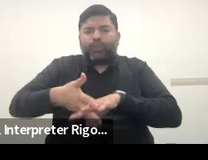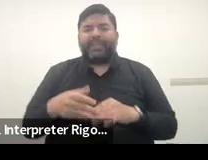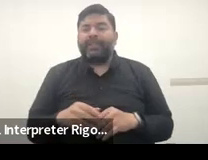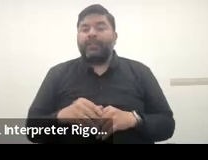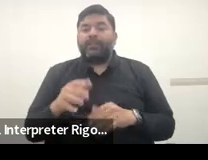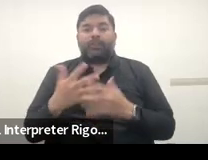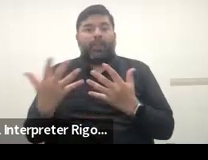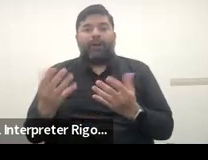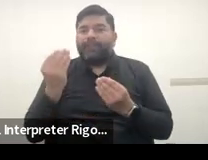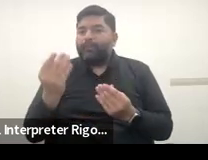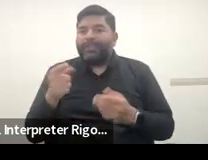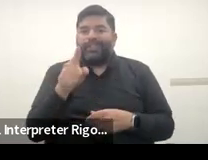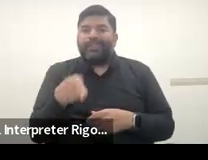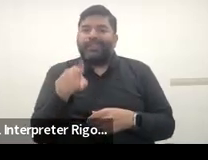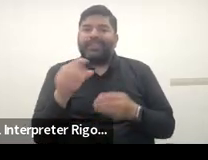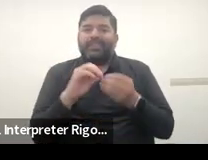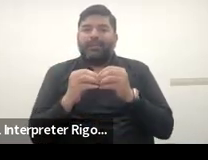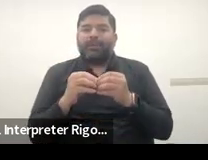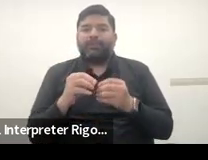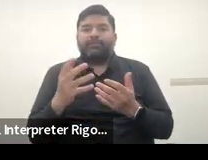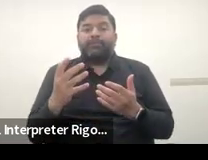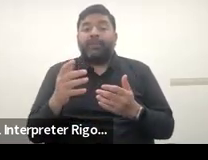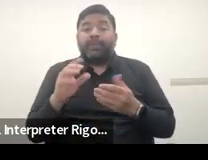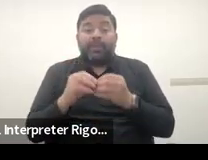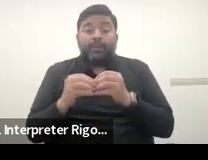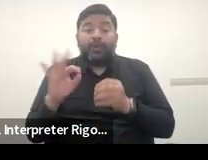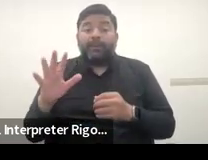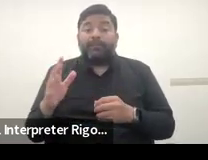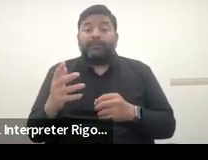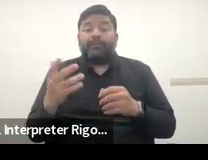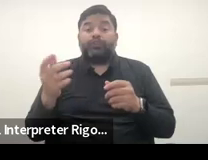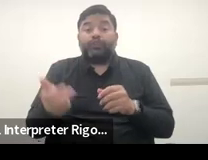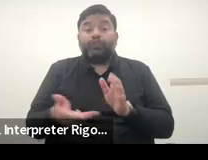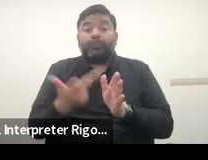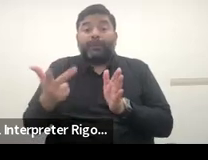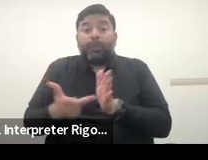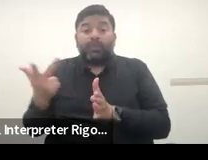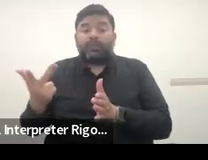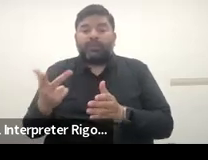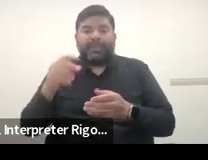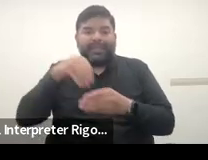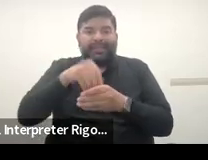this number is the number of facts or the number of triples that are in this category.